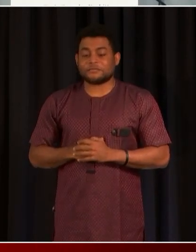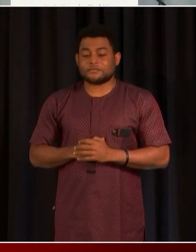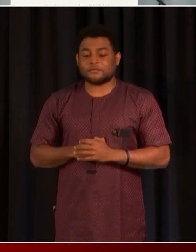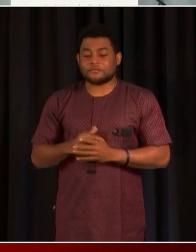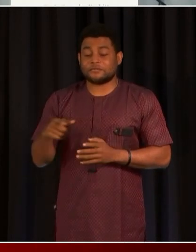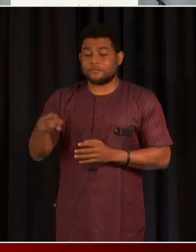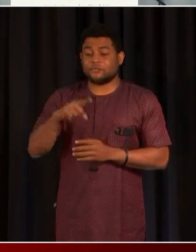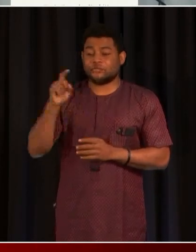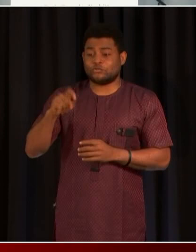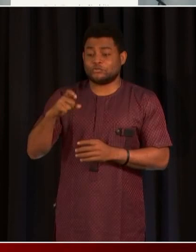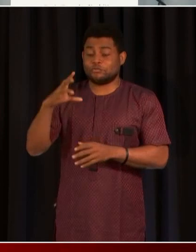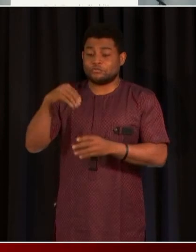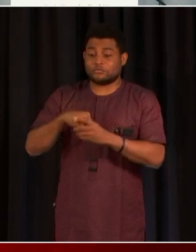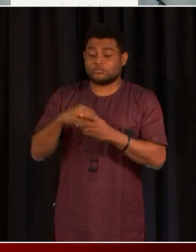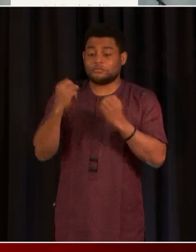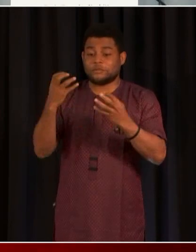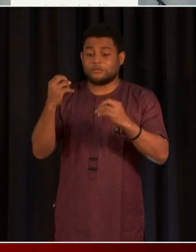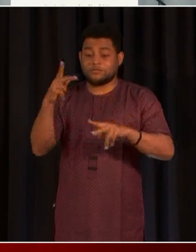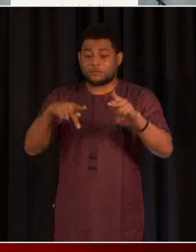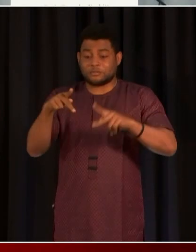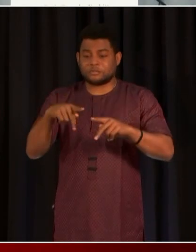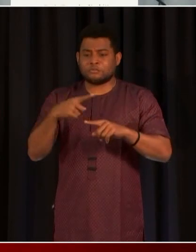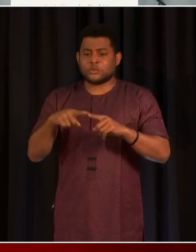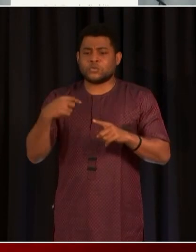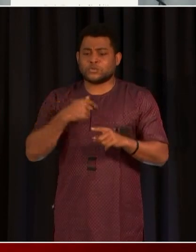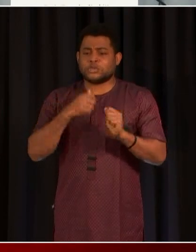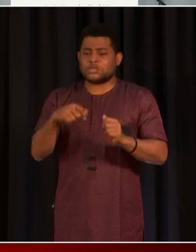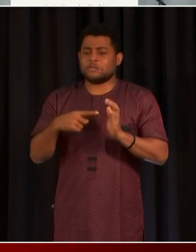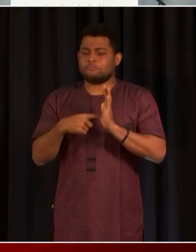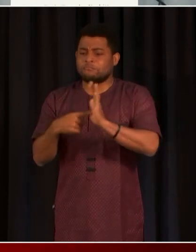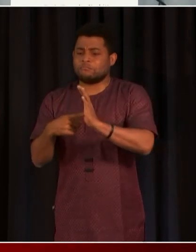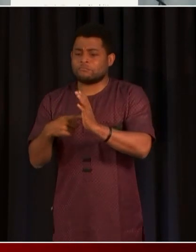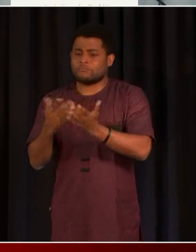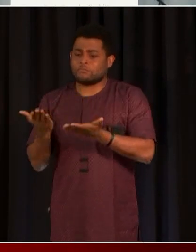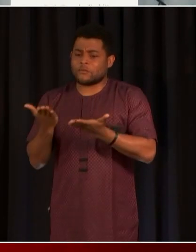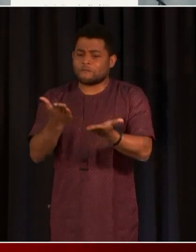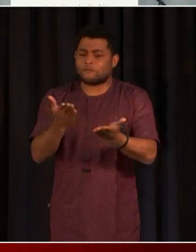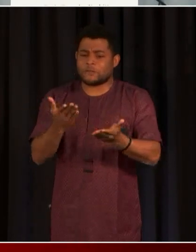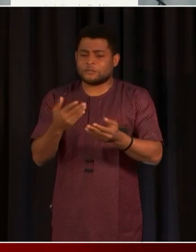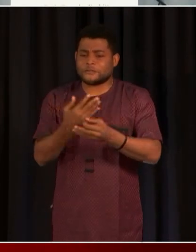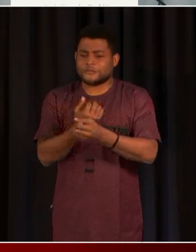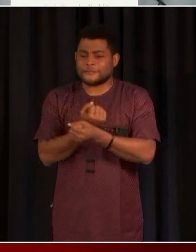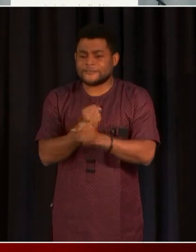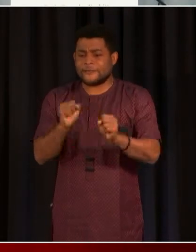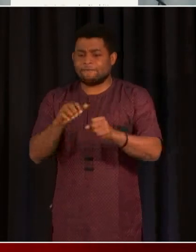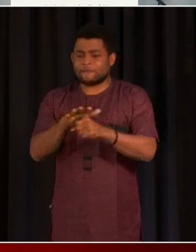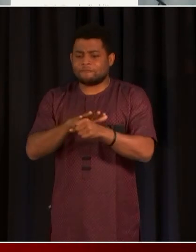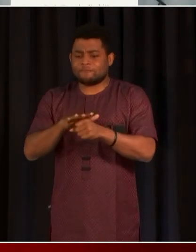we're creating safe environments and our health care facilities and in our any places where people